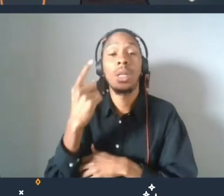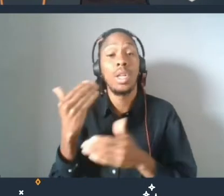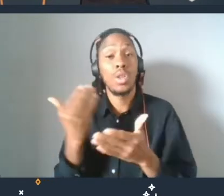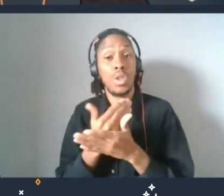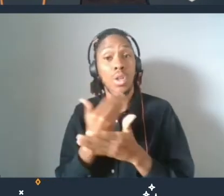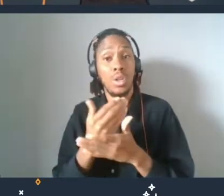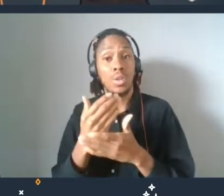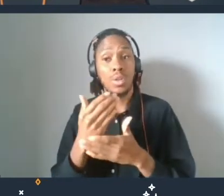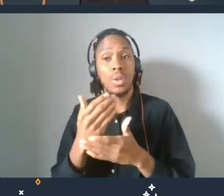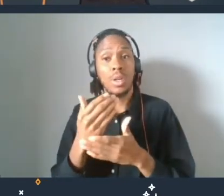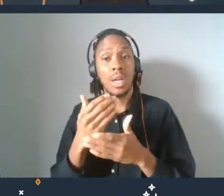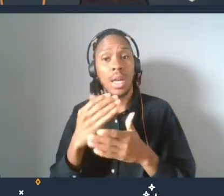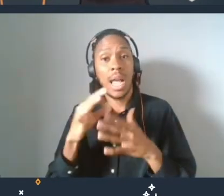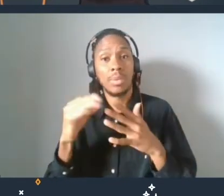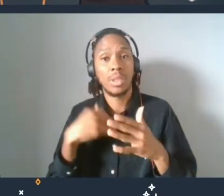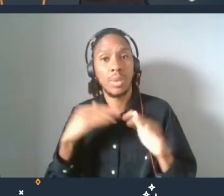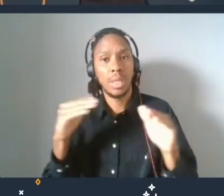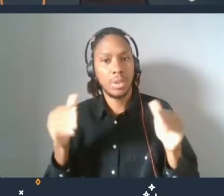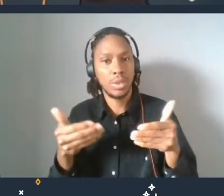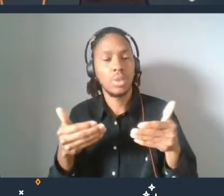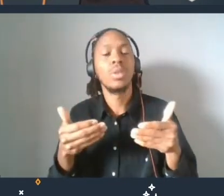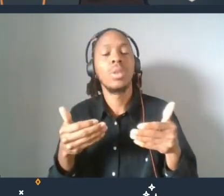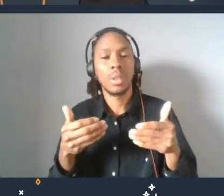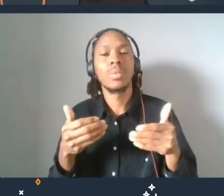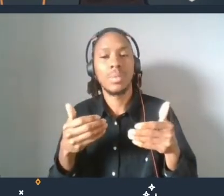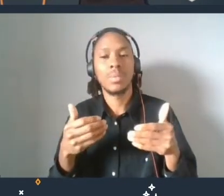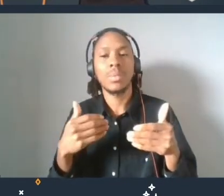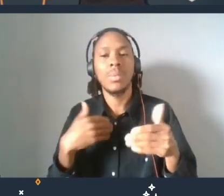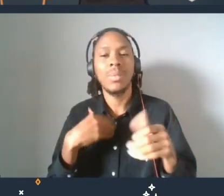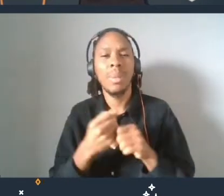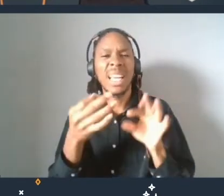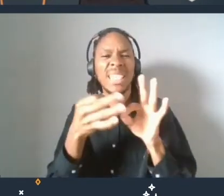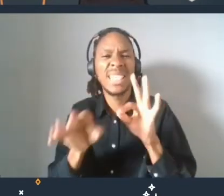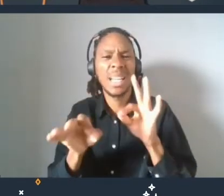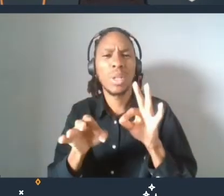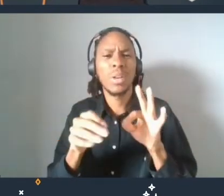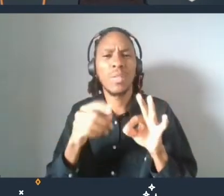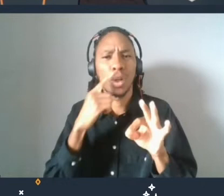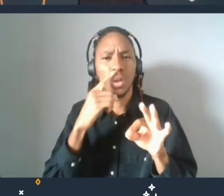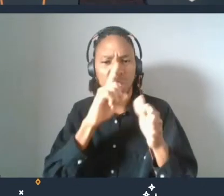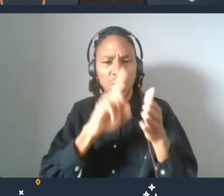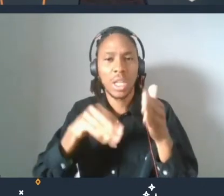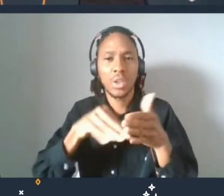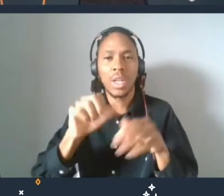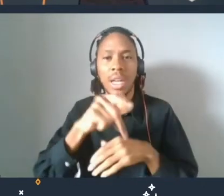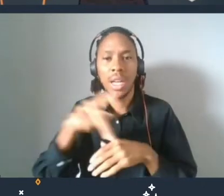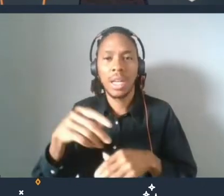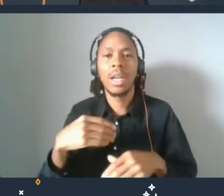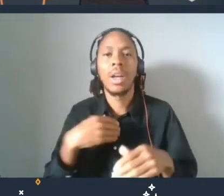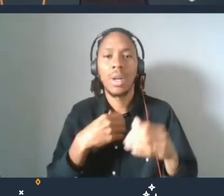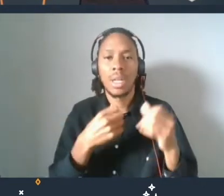we're making it simpler to extend these checksums into your own application. So we now support SHA-1 and SHA-256